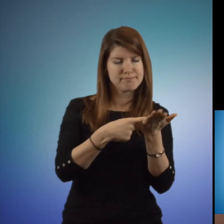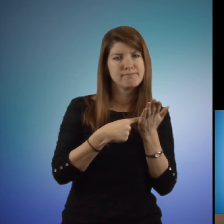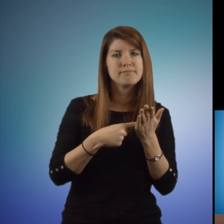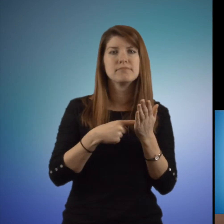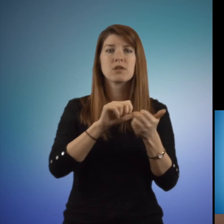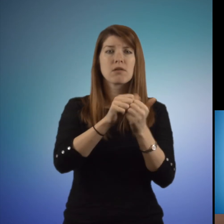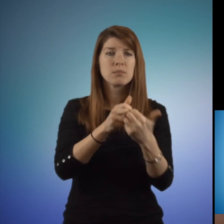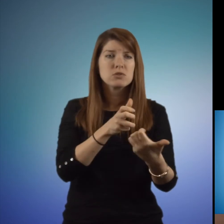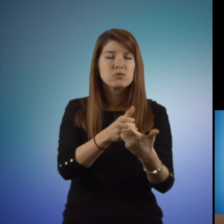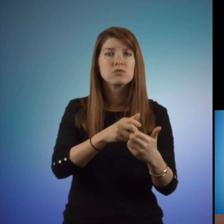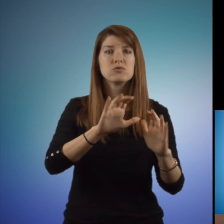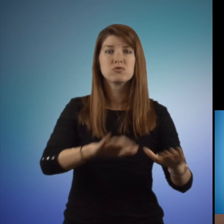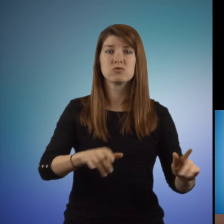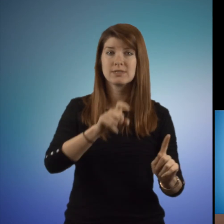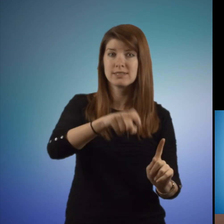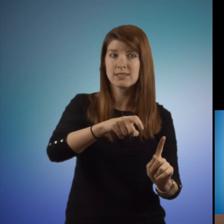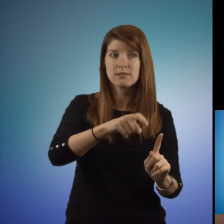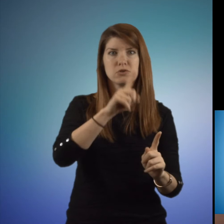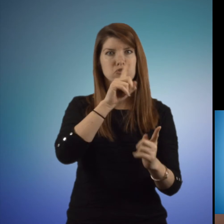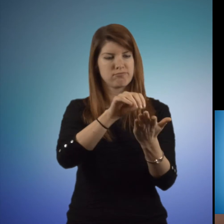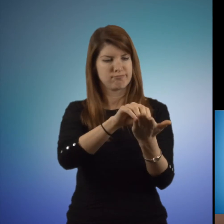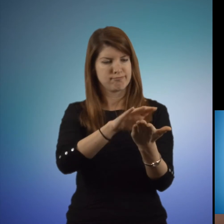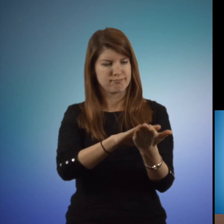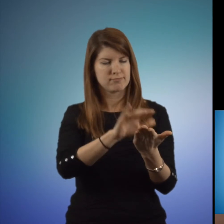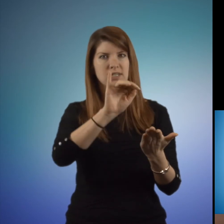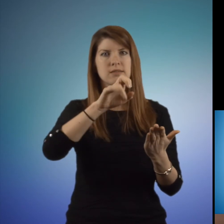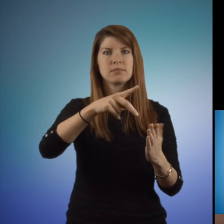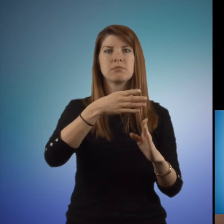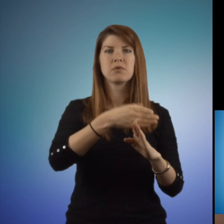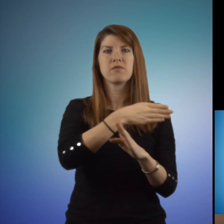and make sure that it's in the IEP prior to these assessments.